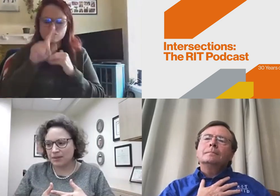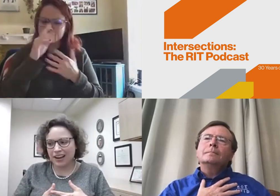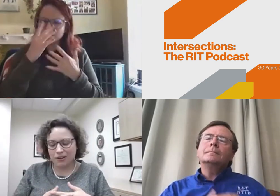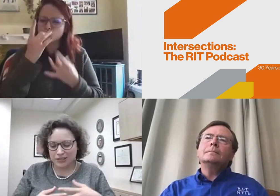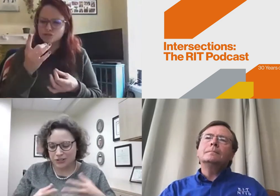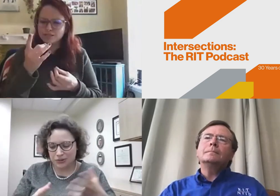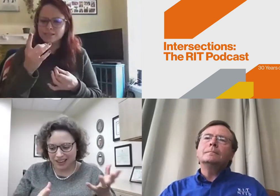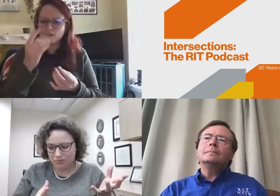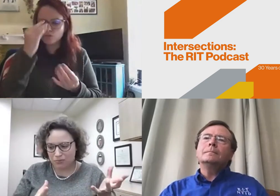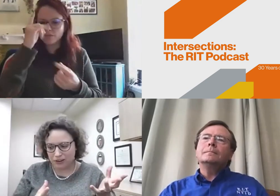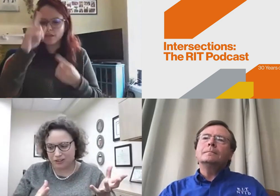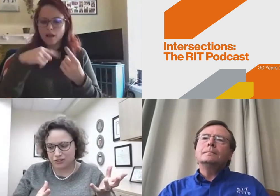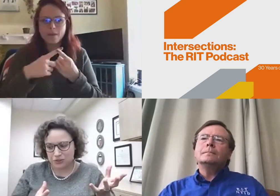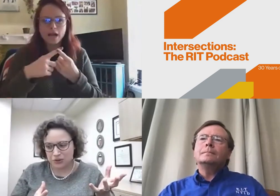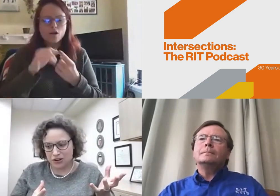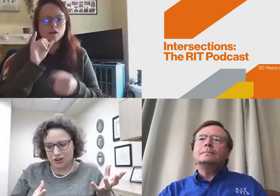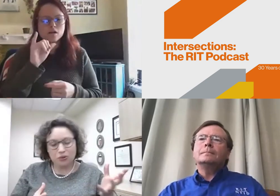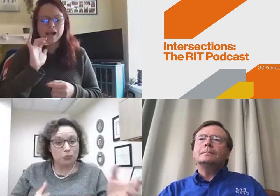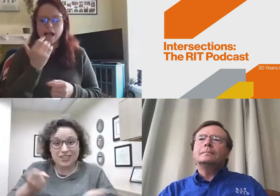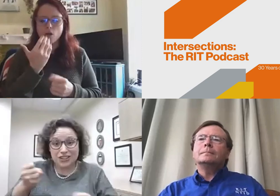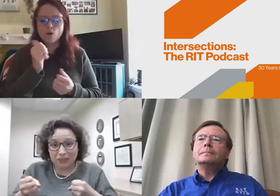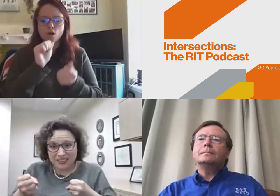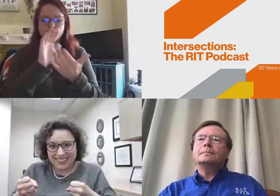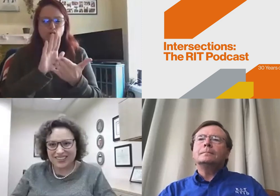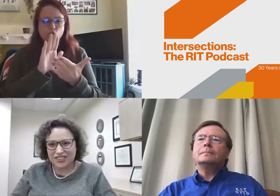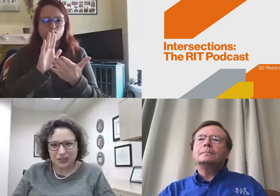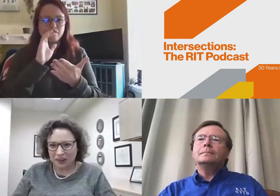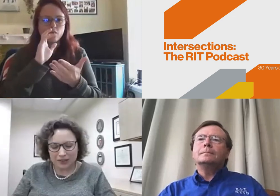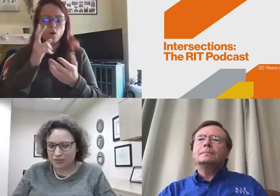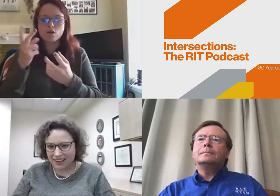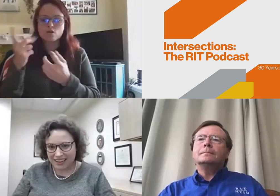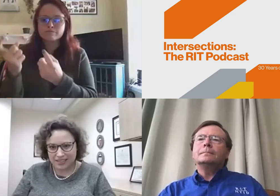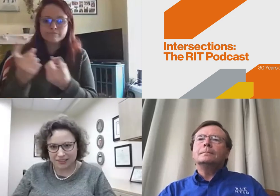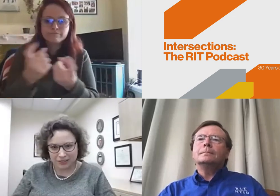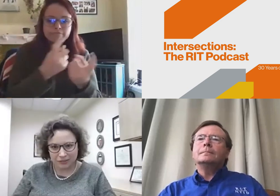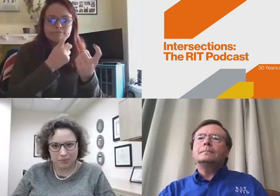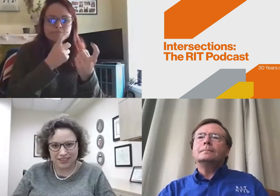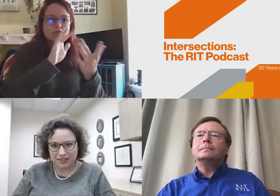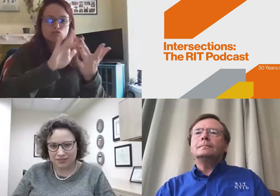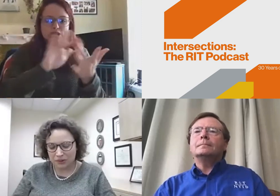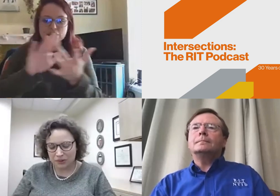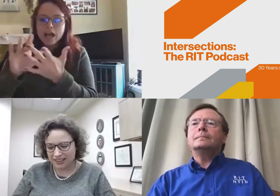how we do a lot of work to reach out to all different kinds of underrepresented folks,